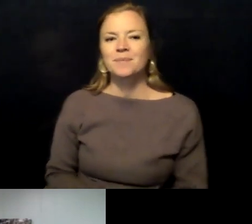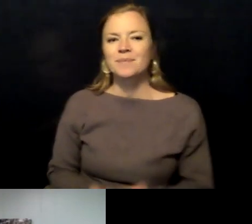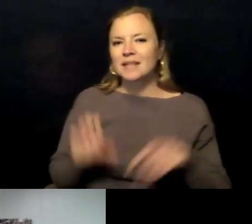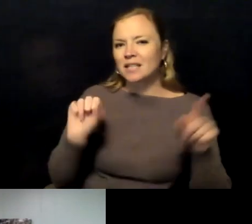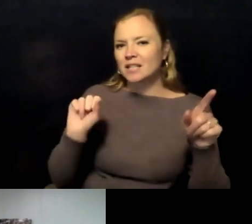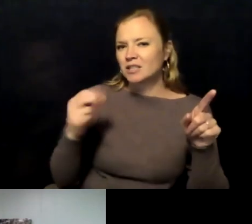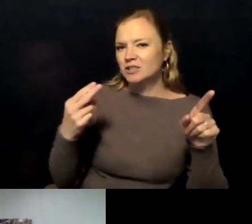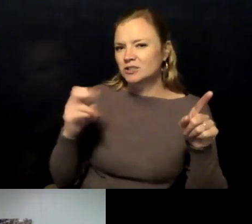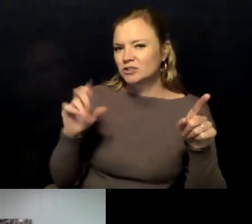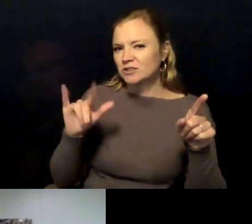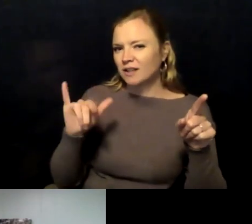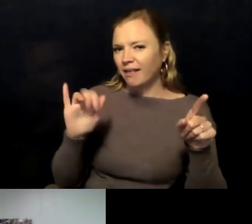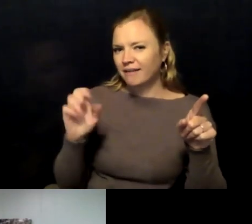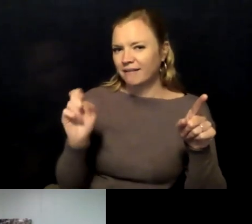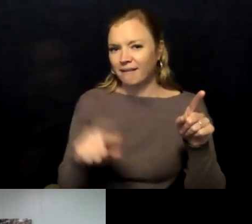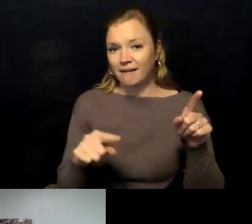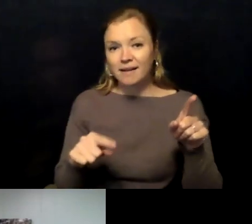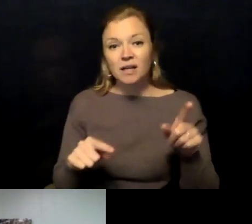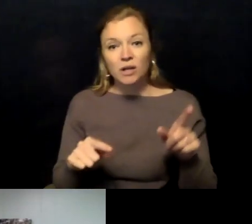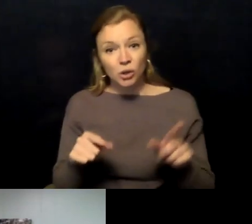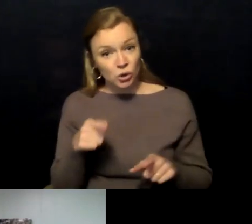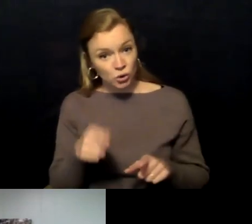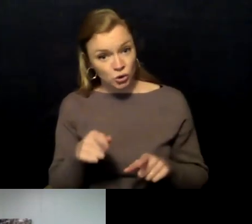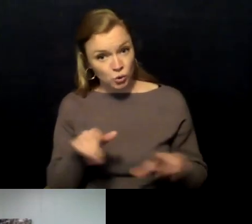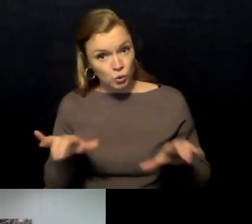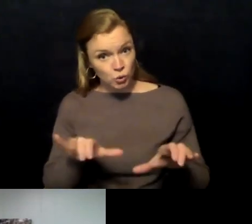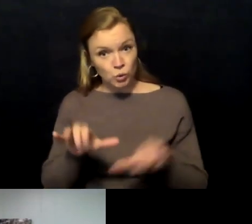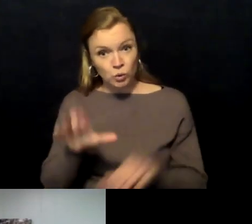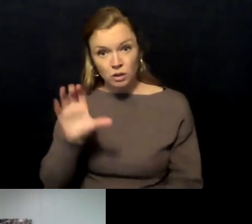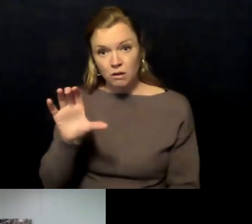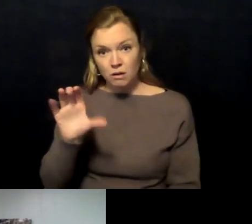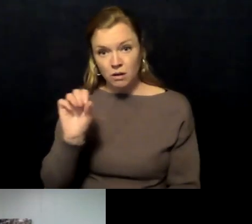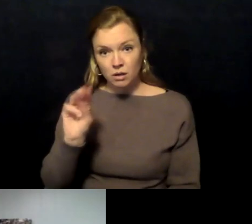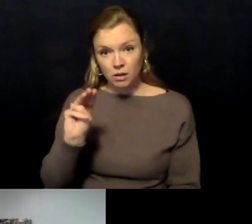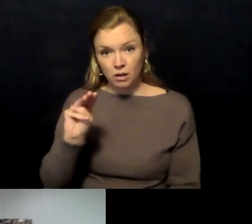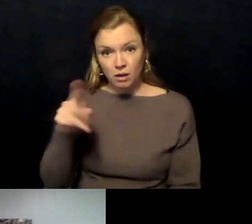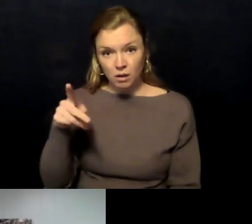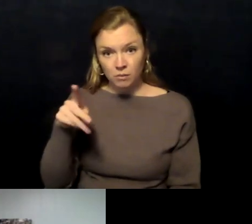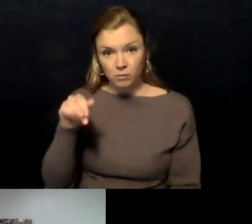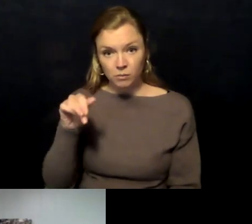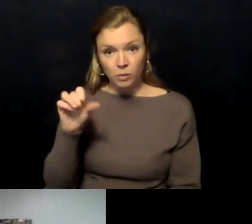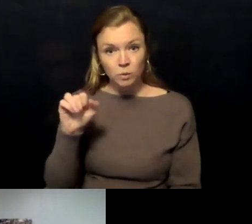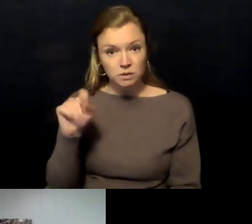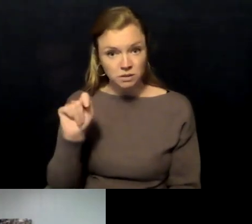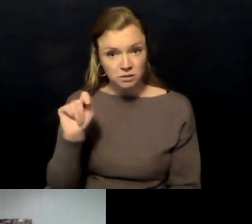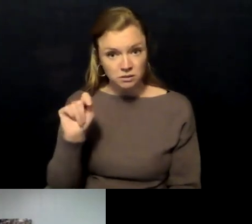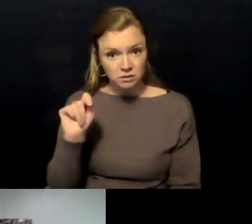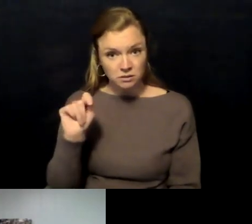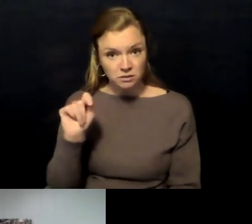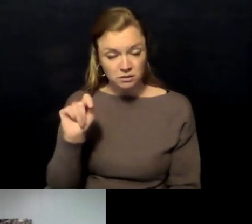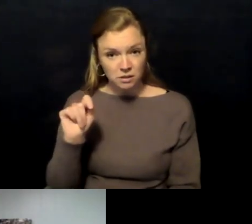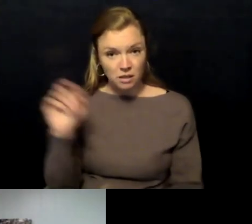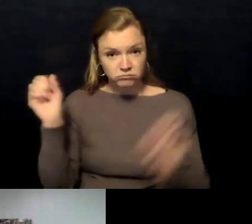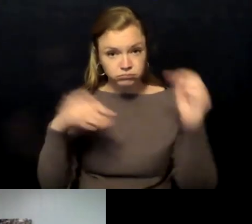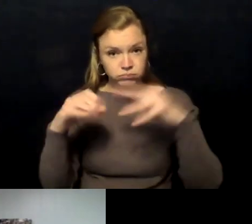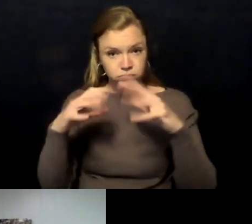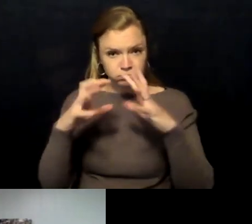Actually we, well not our department- but we, the Zoo, actually composts some animal